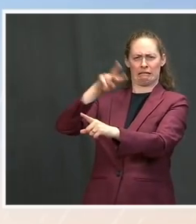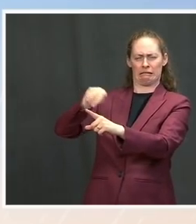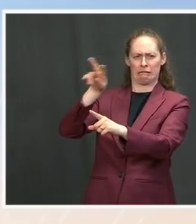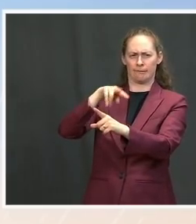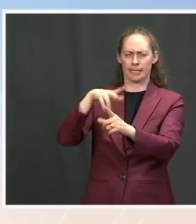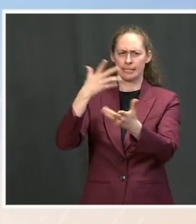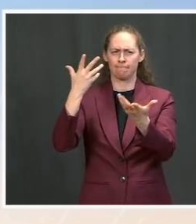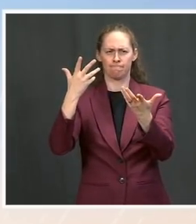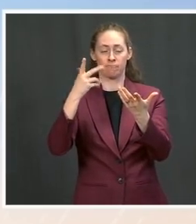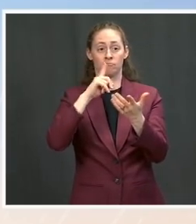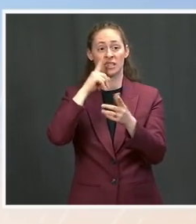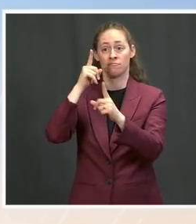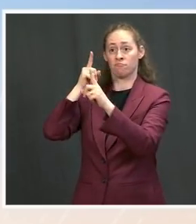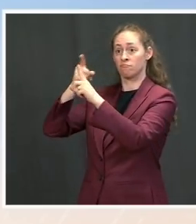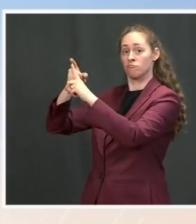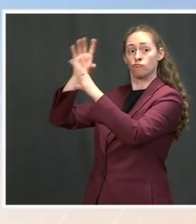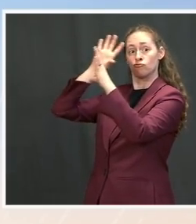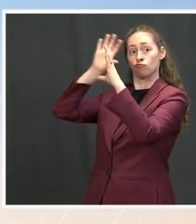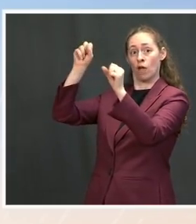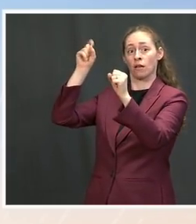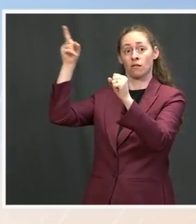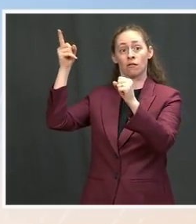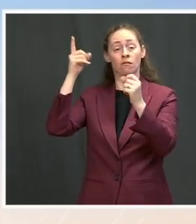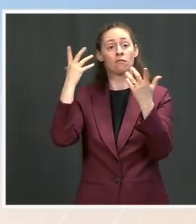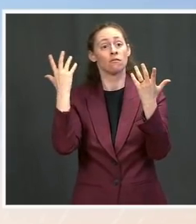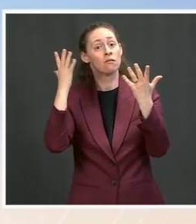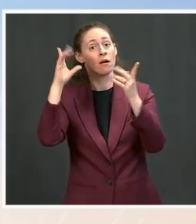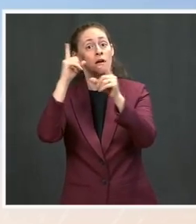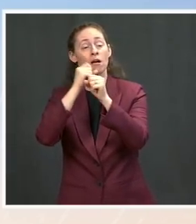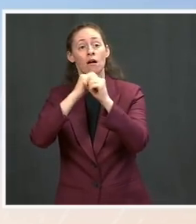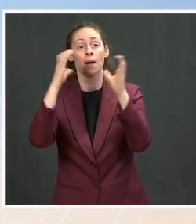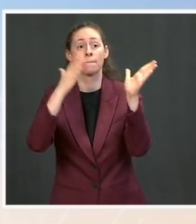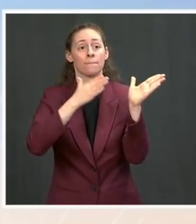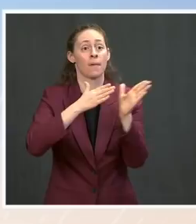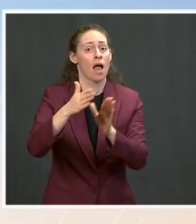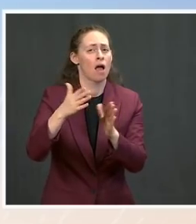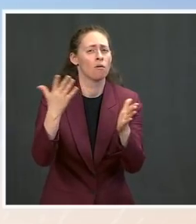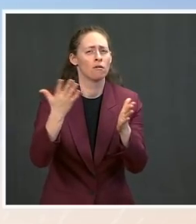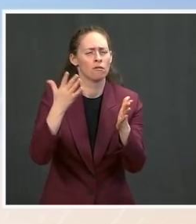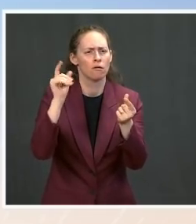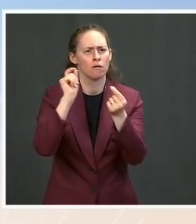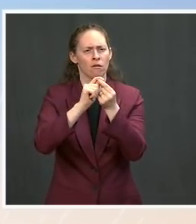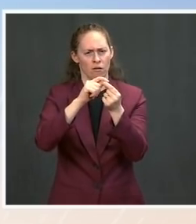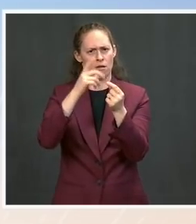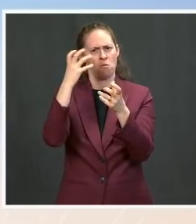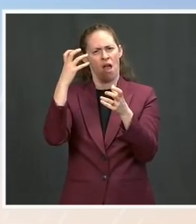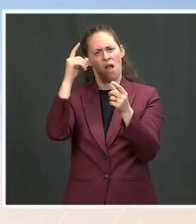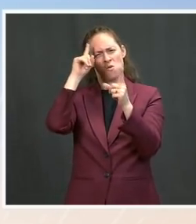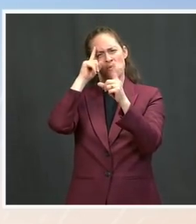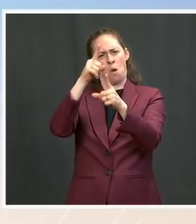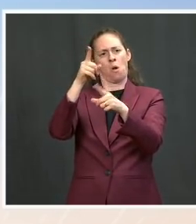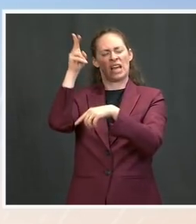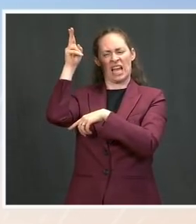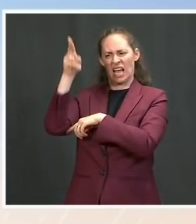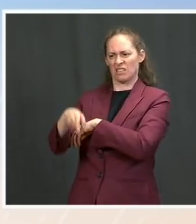is that his proposals are about making a historic investment in education, in childcare. That's going to make us